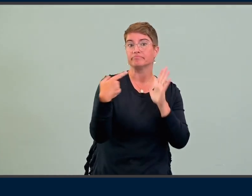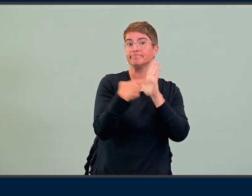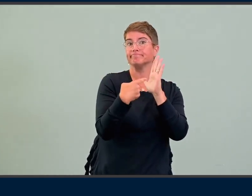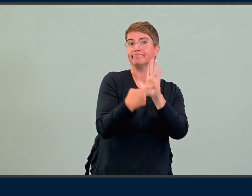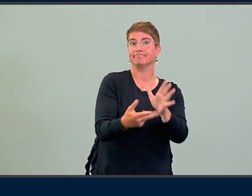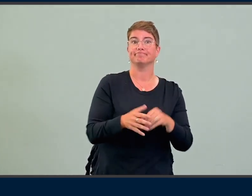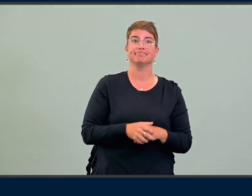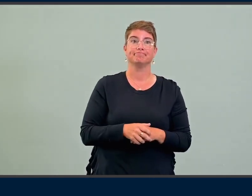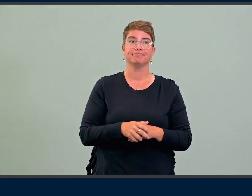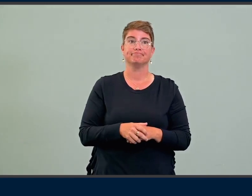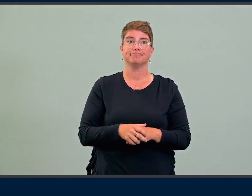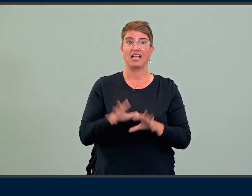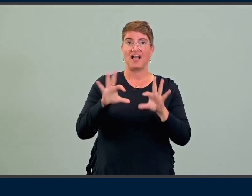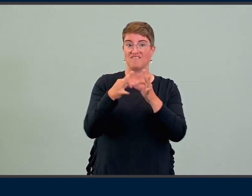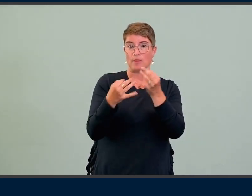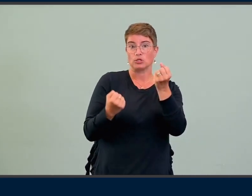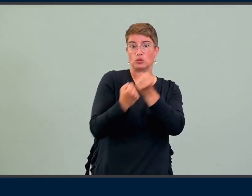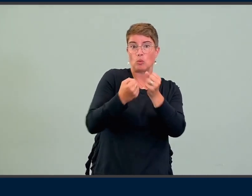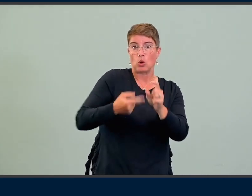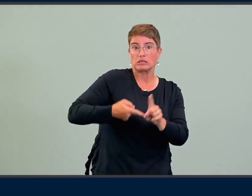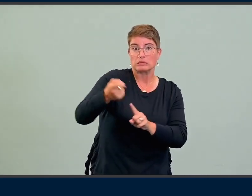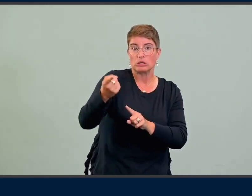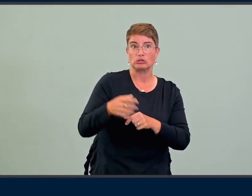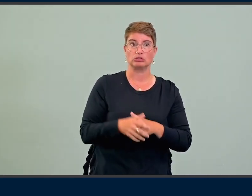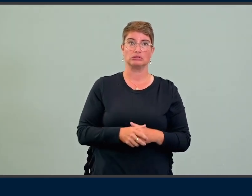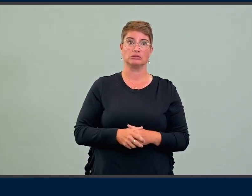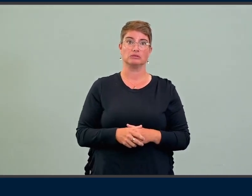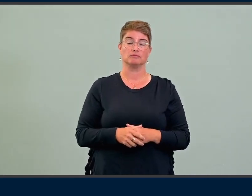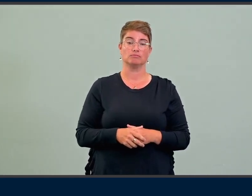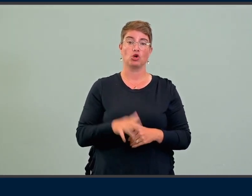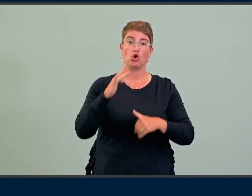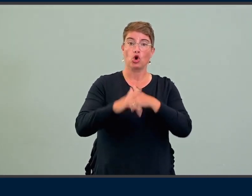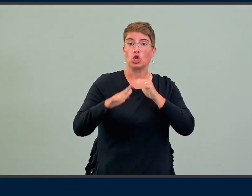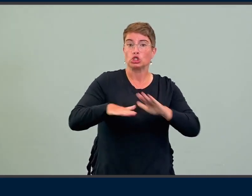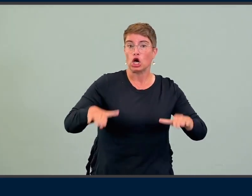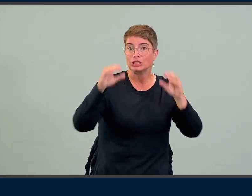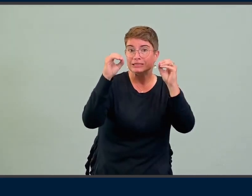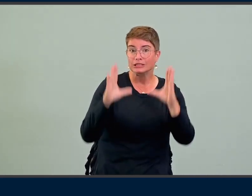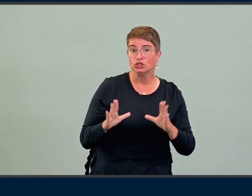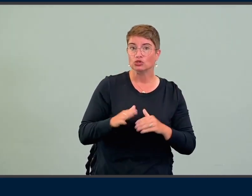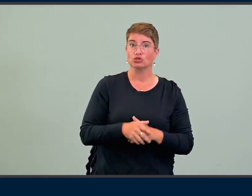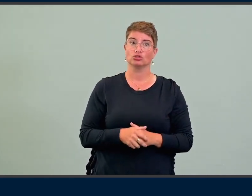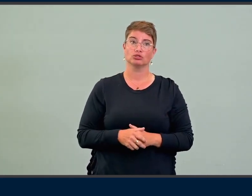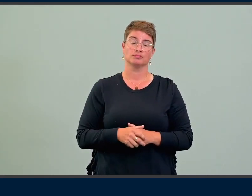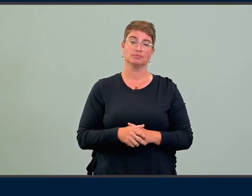development. This could be a family support specialist, an early childhood educator,